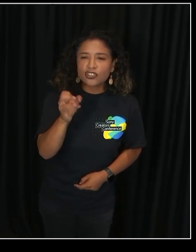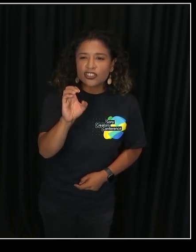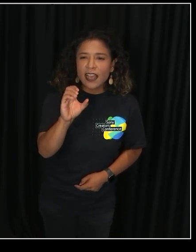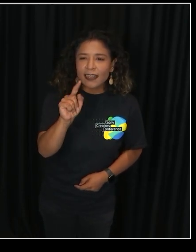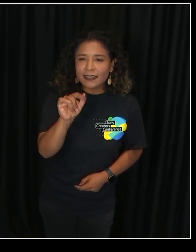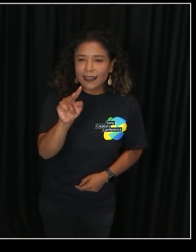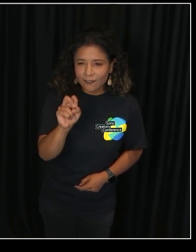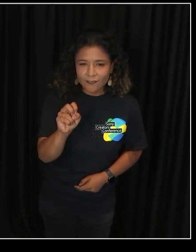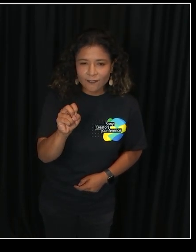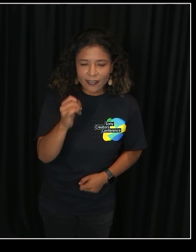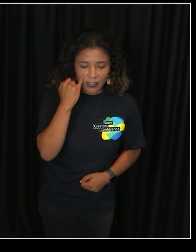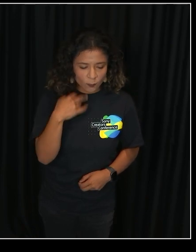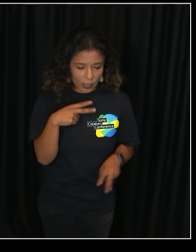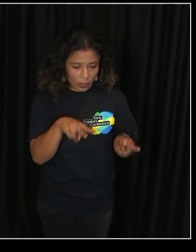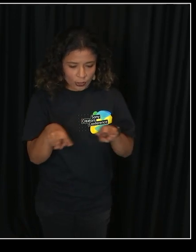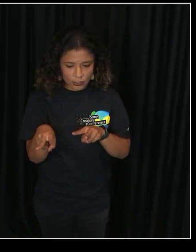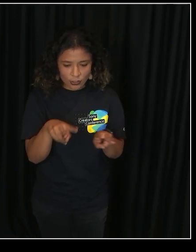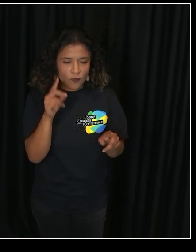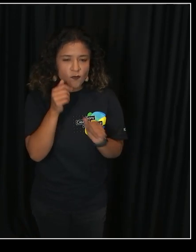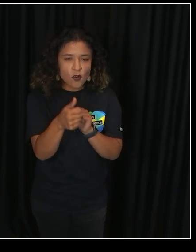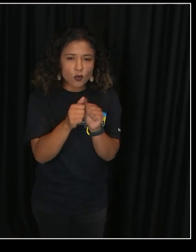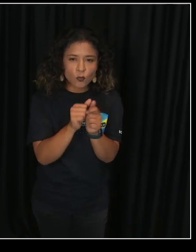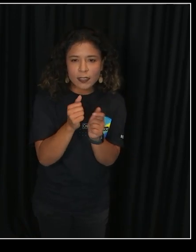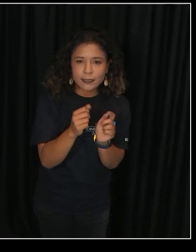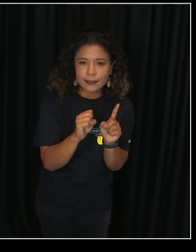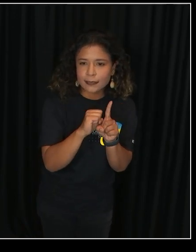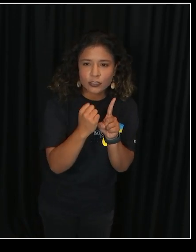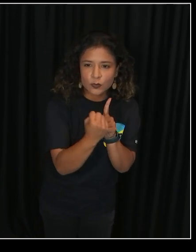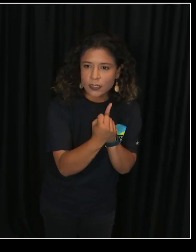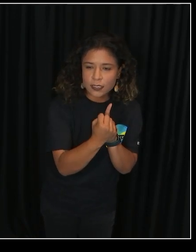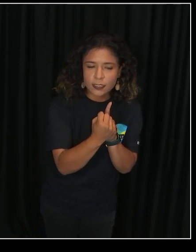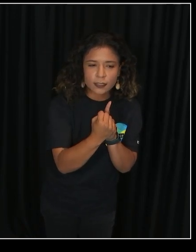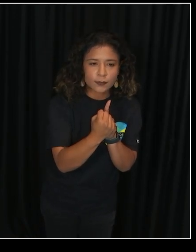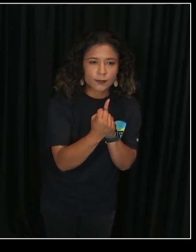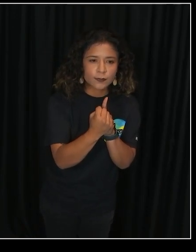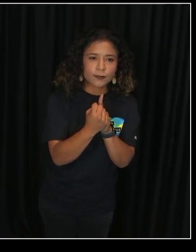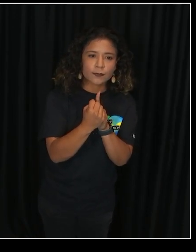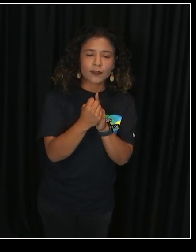when evaluating racing scenario, or what they call an incident.